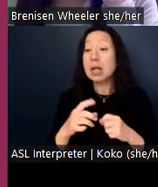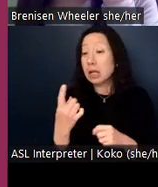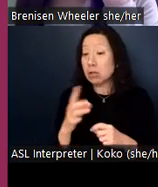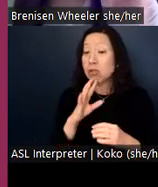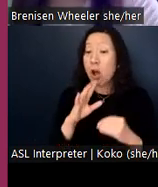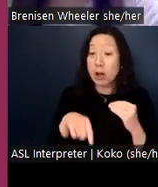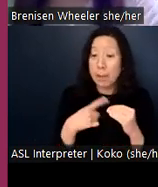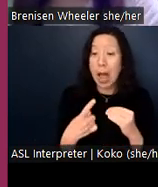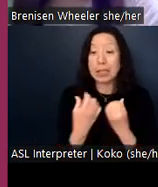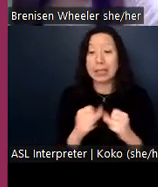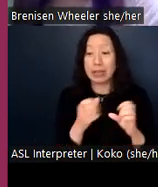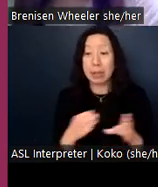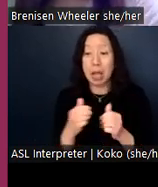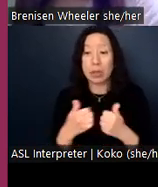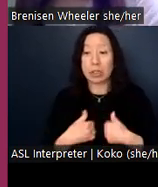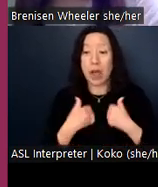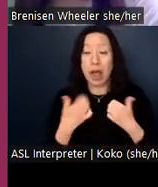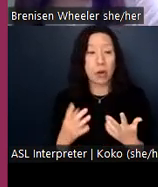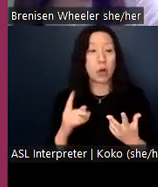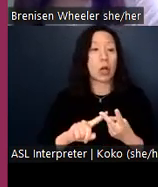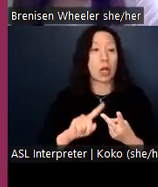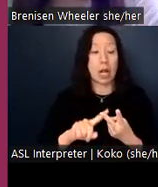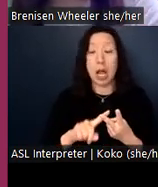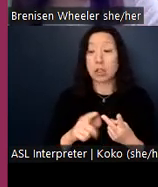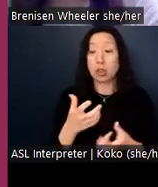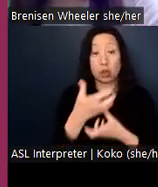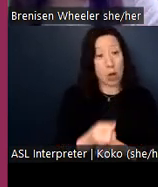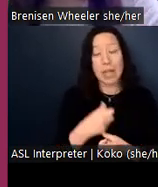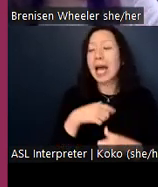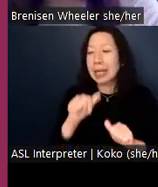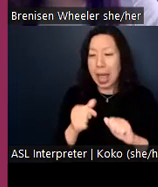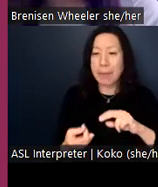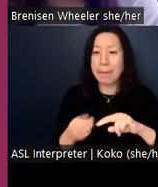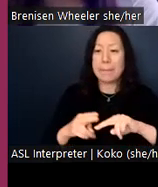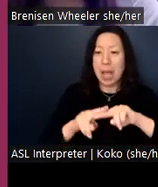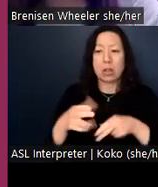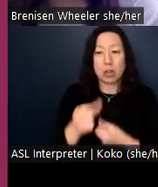I can build trust by listening and supporting everything builds from from trust of each